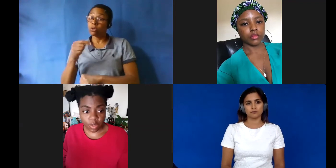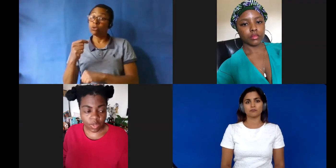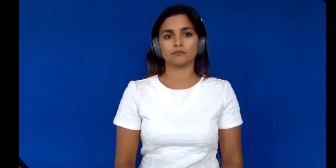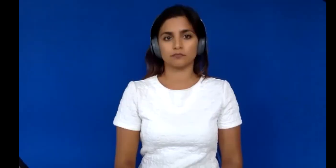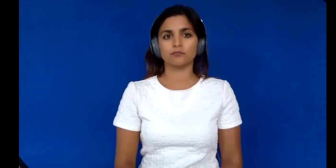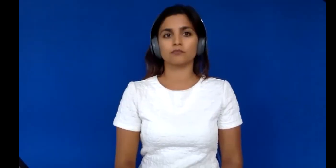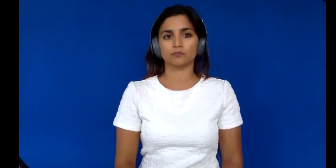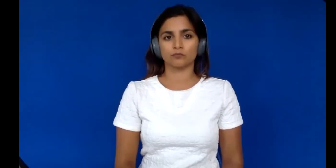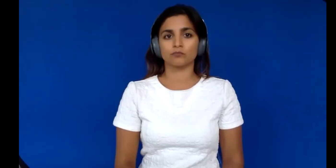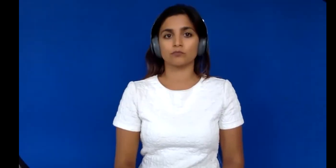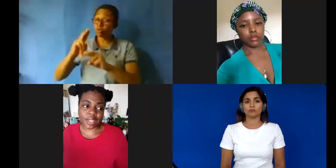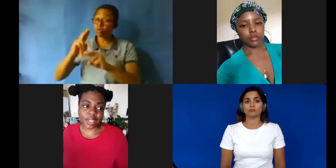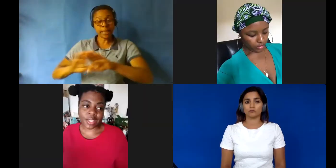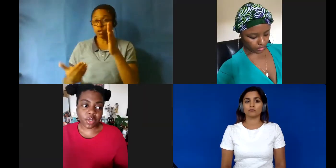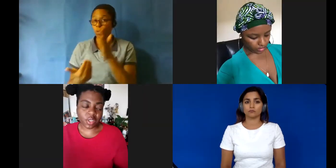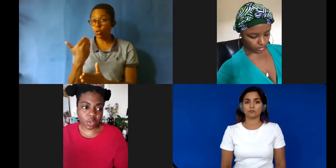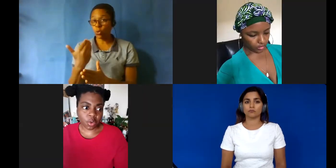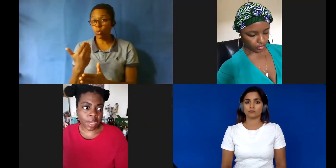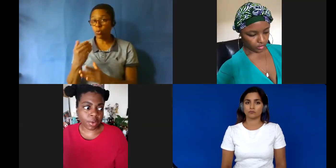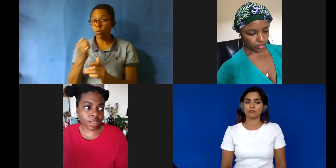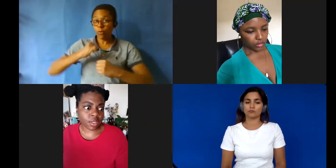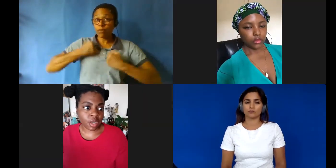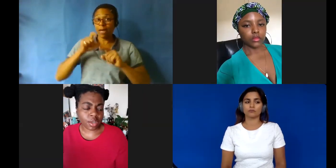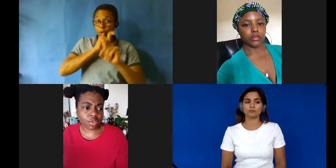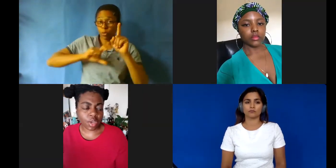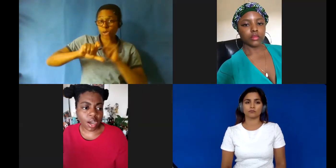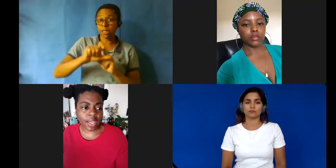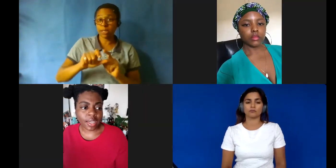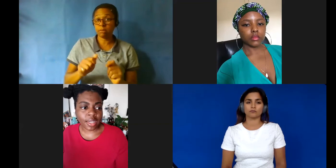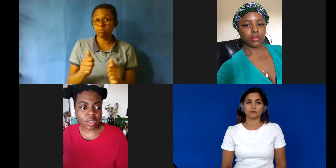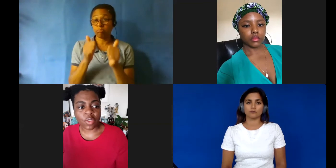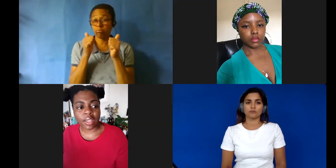but what I guess we want to talk about and kind of highlight is the fact that